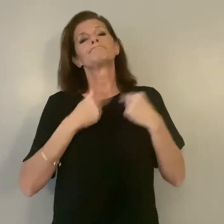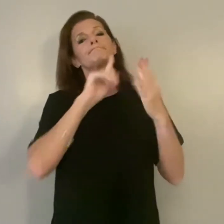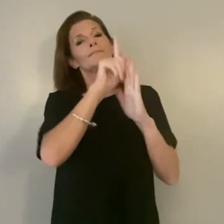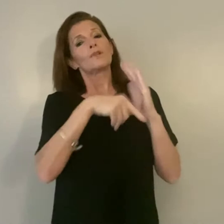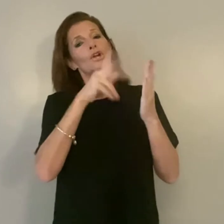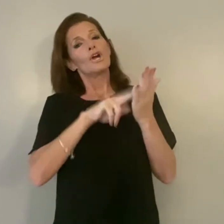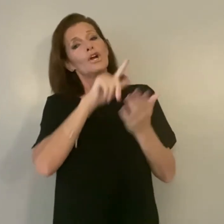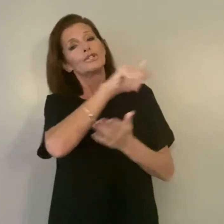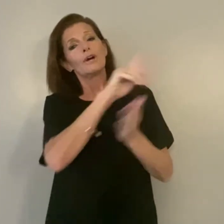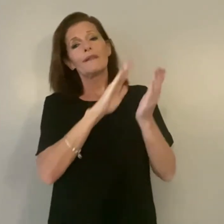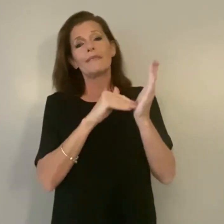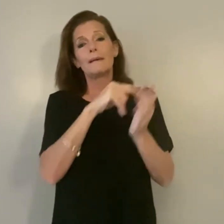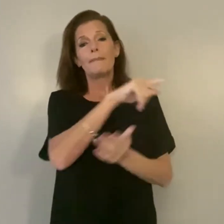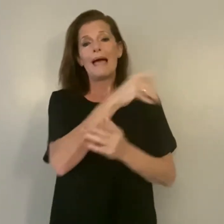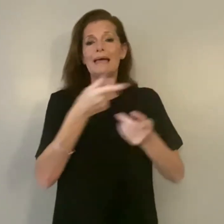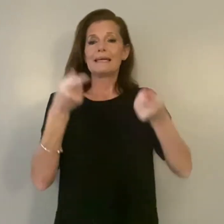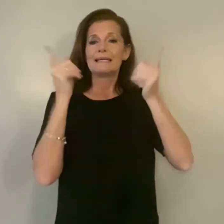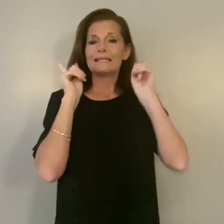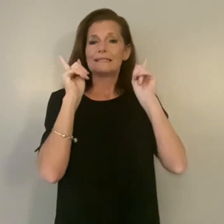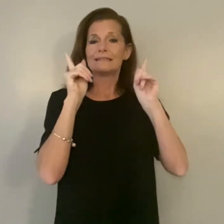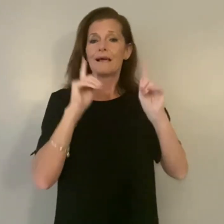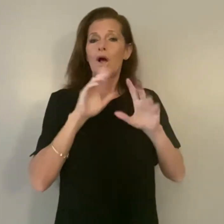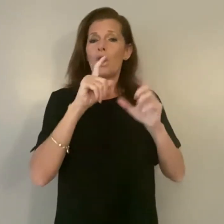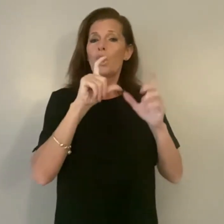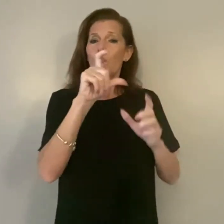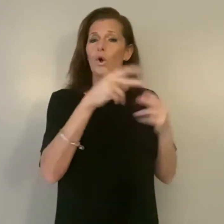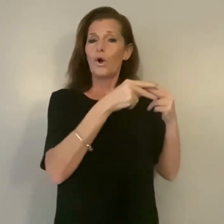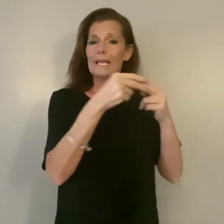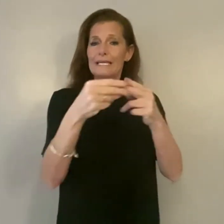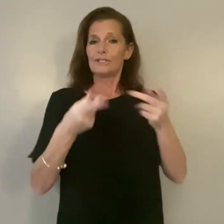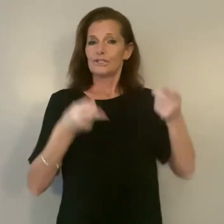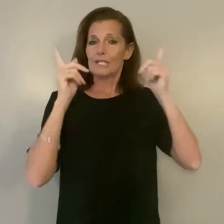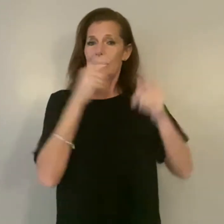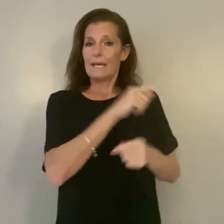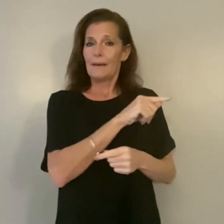I am the head of strategic partnerships and impact at Clore Leadership